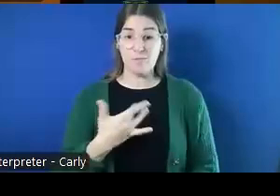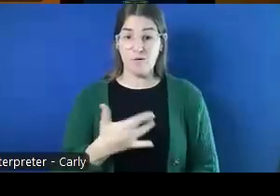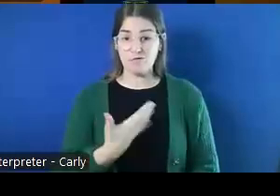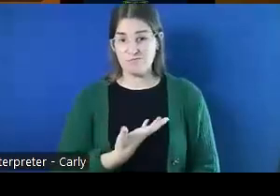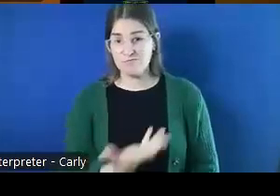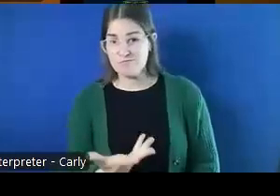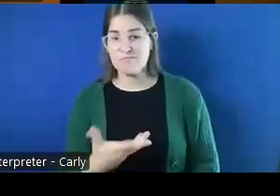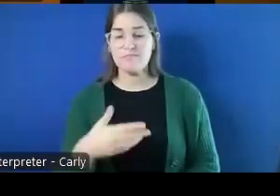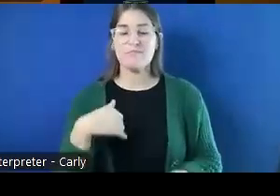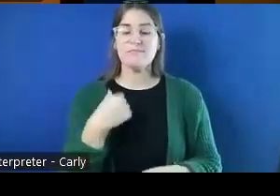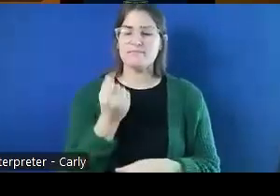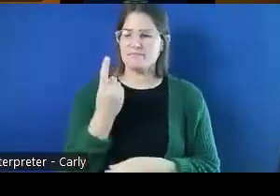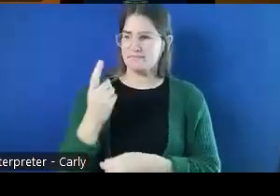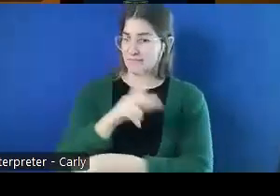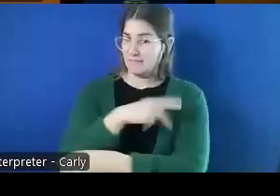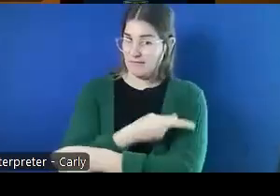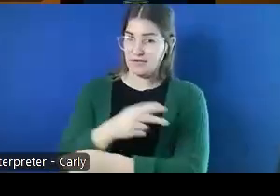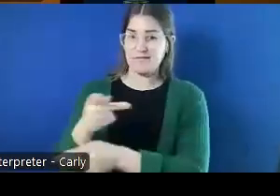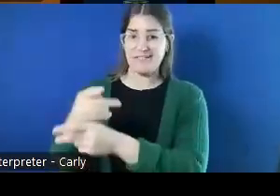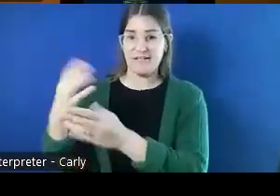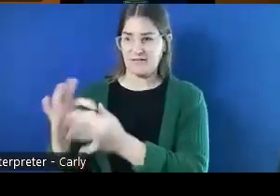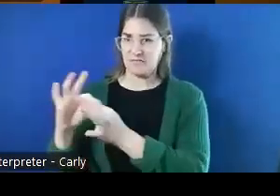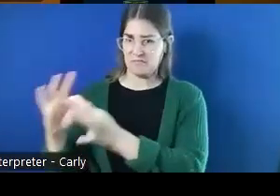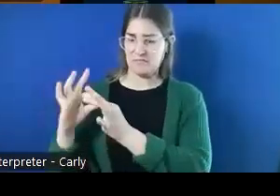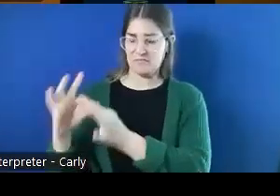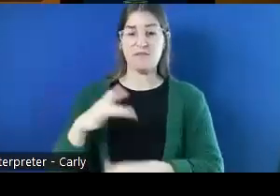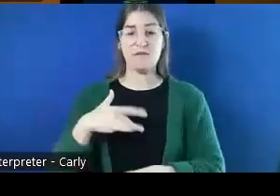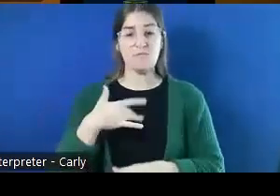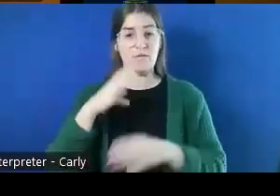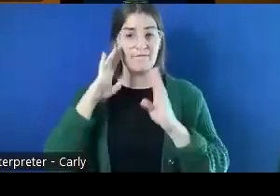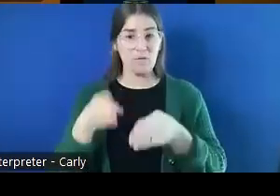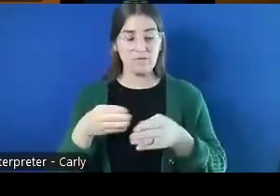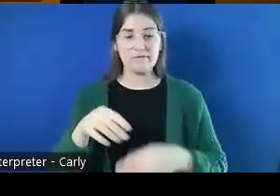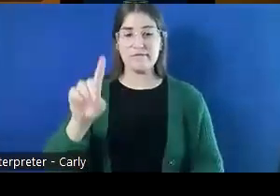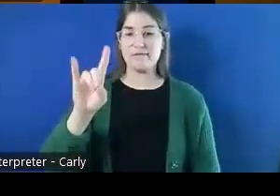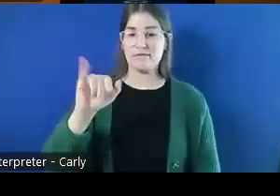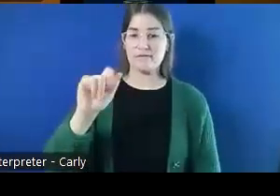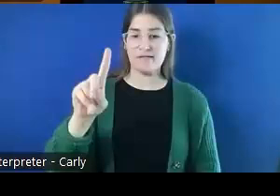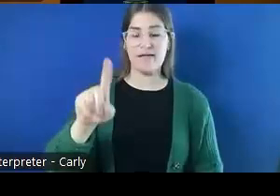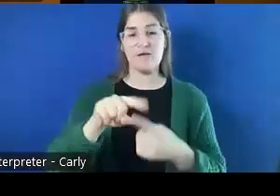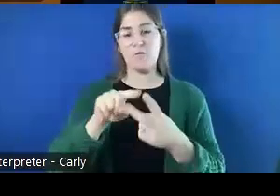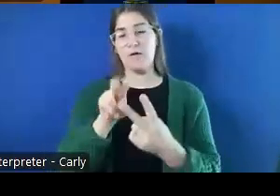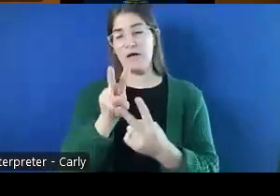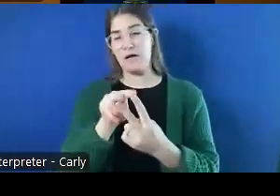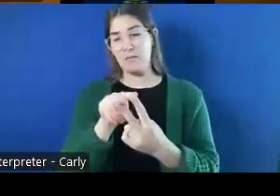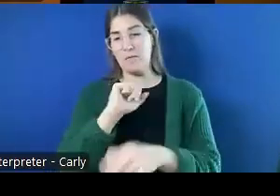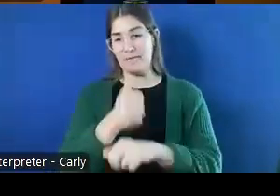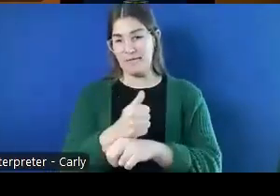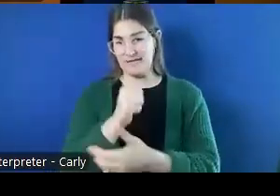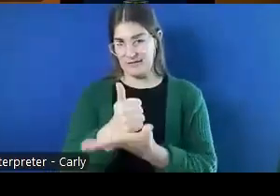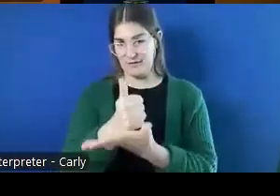patient and the caregiver um emotion focused diet and couple based interventions um those can help